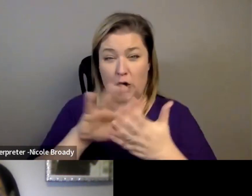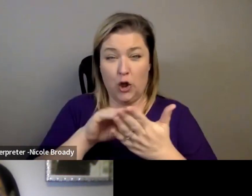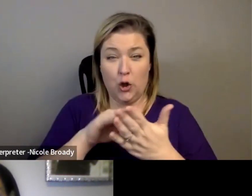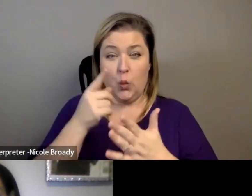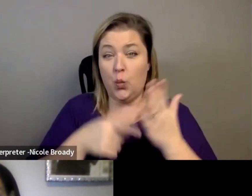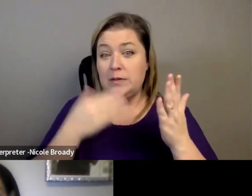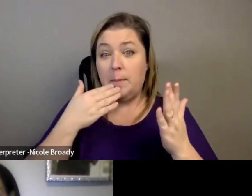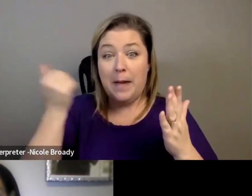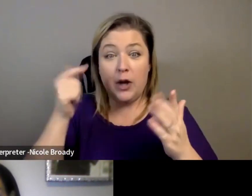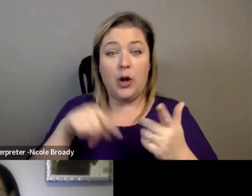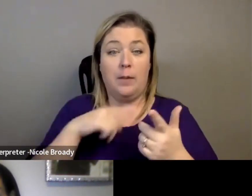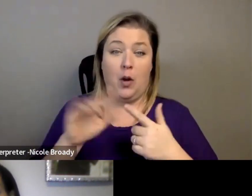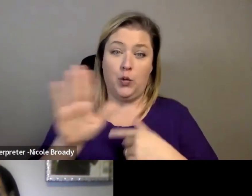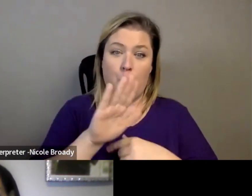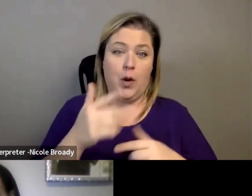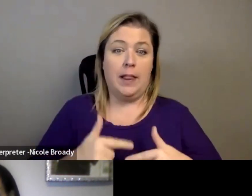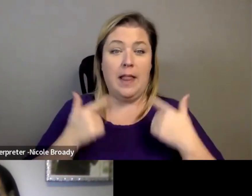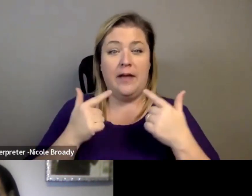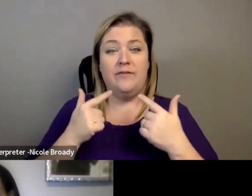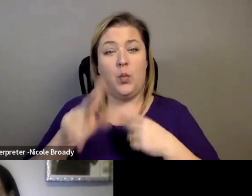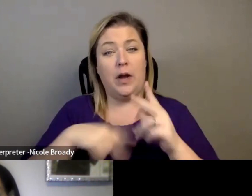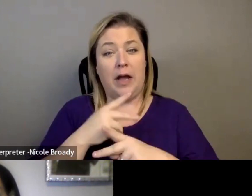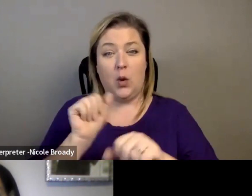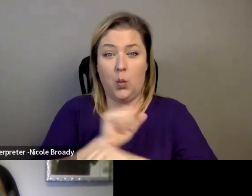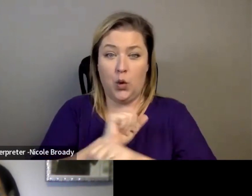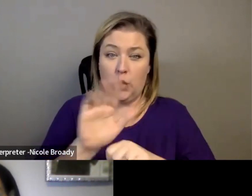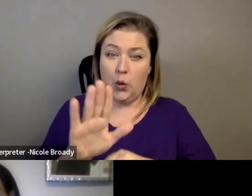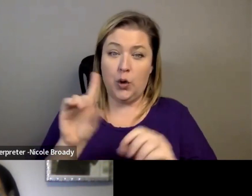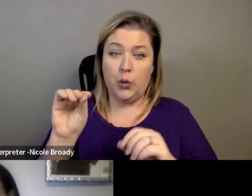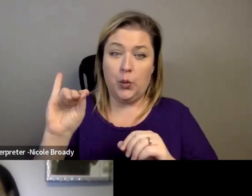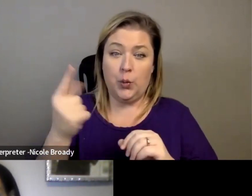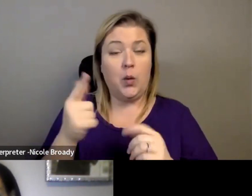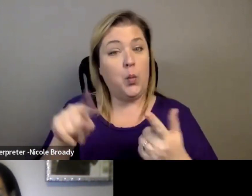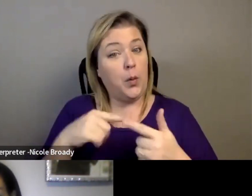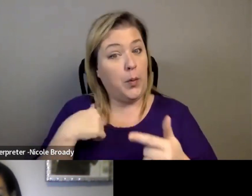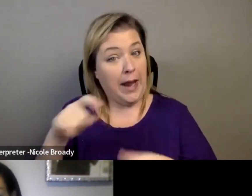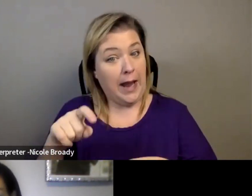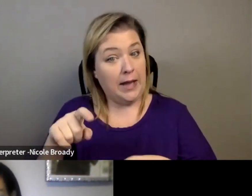about your life and the work you were doing when we had to make pandemic changes. And then what